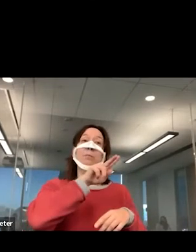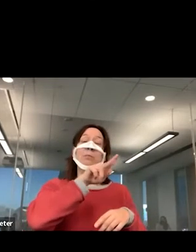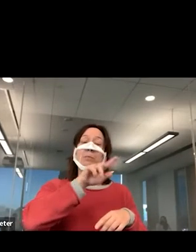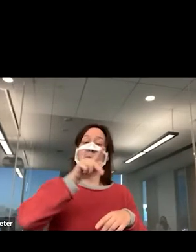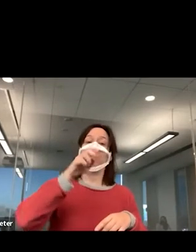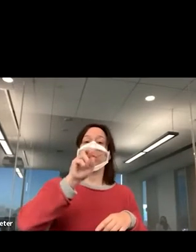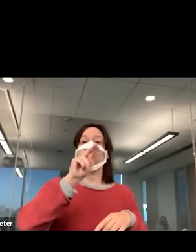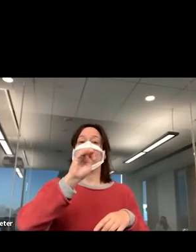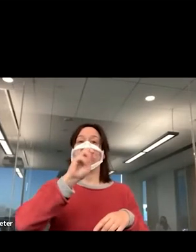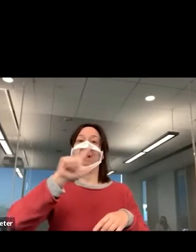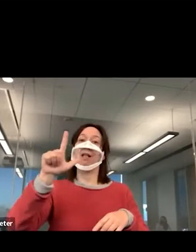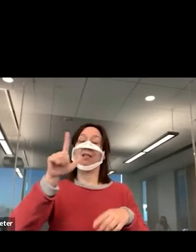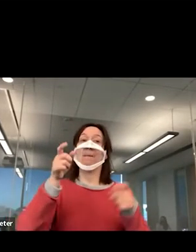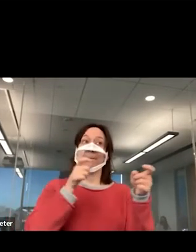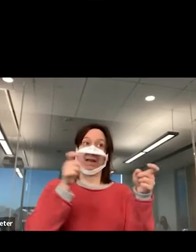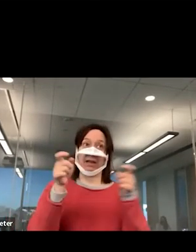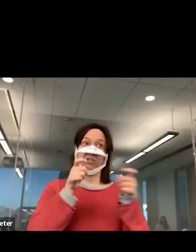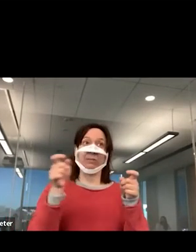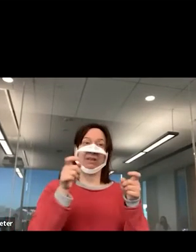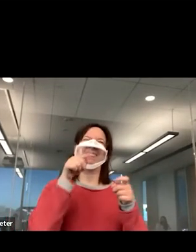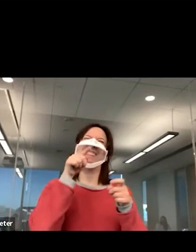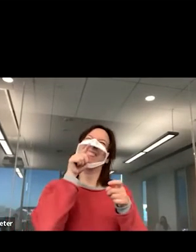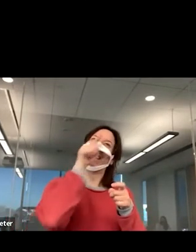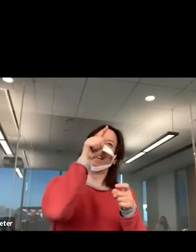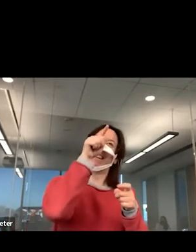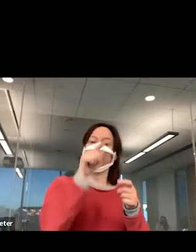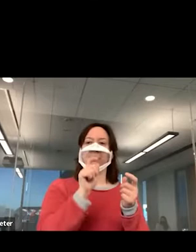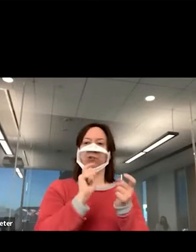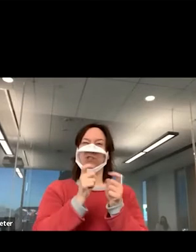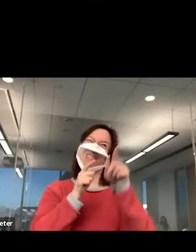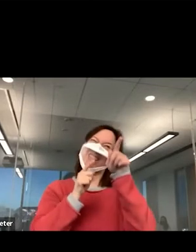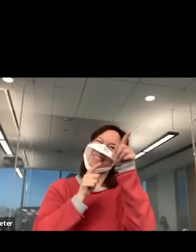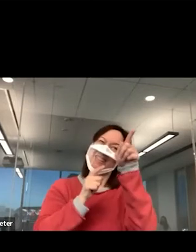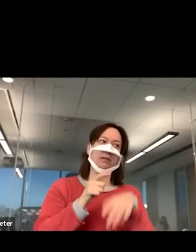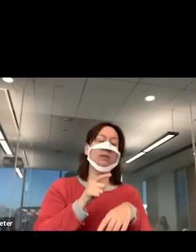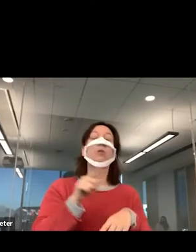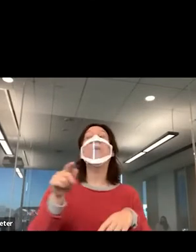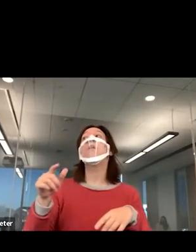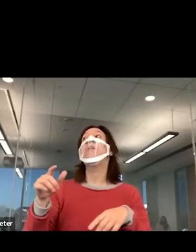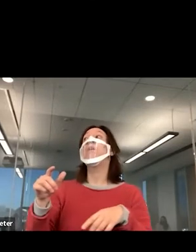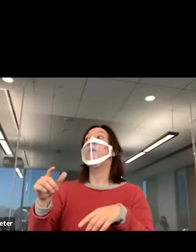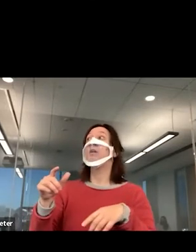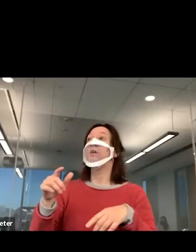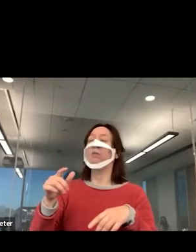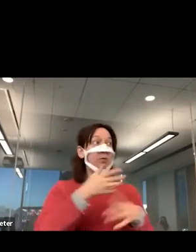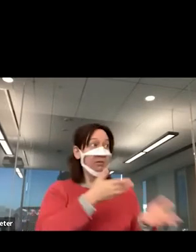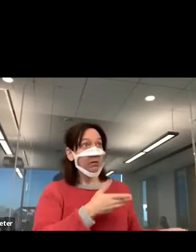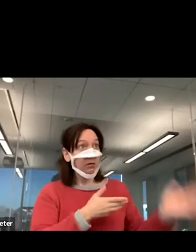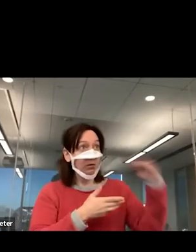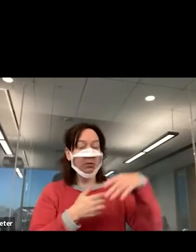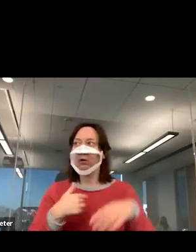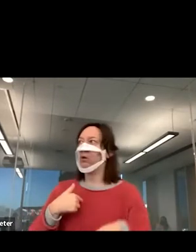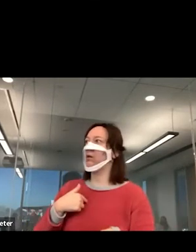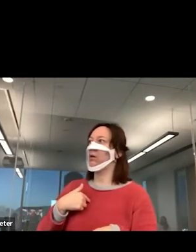why don't you go over there and actually do that and i thought oh god now i really have to put